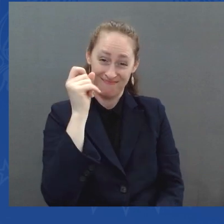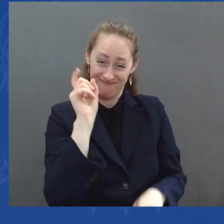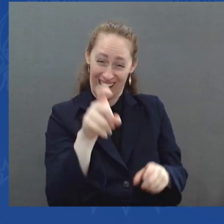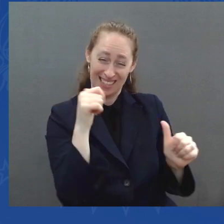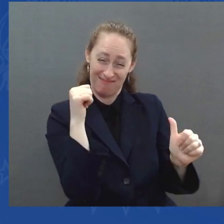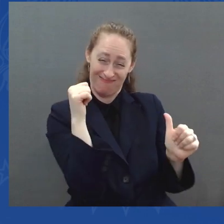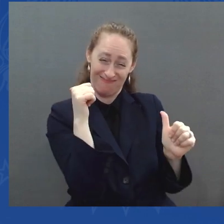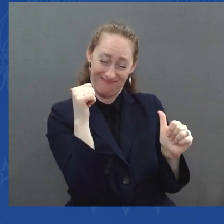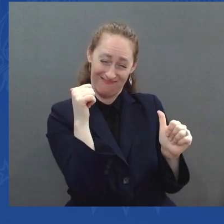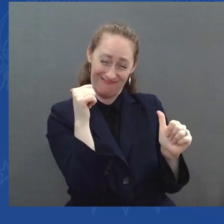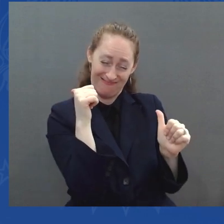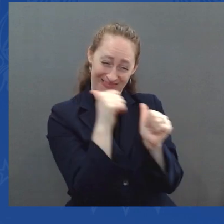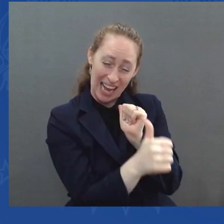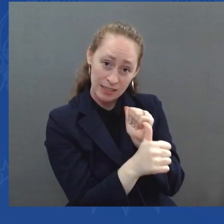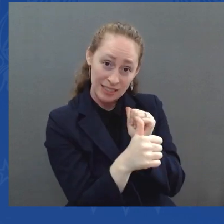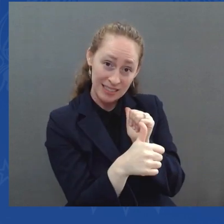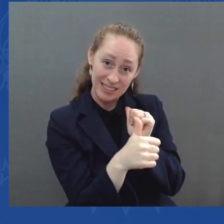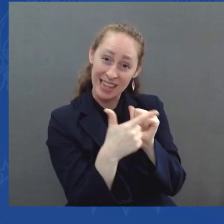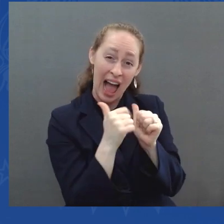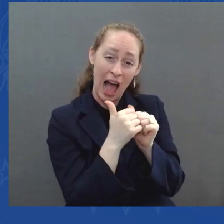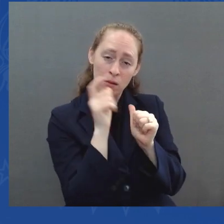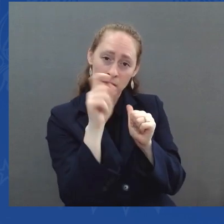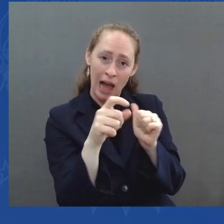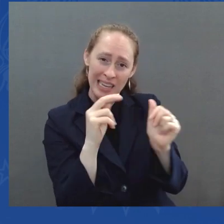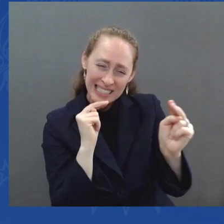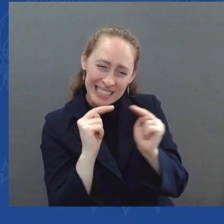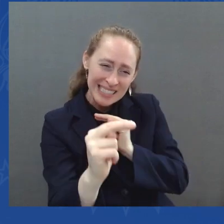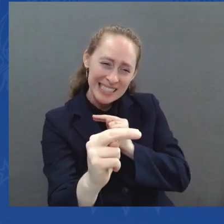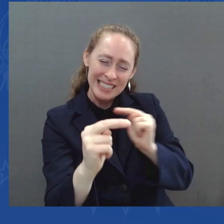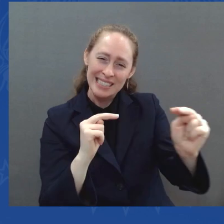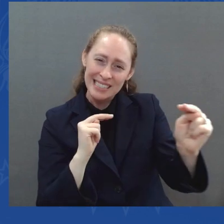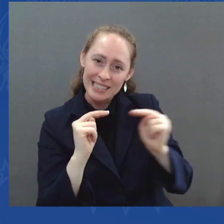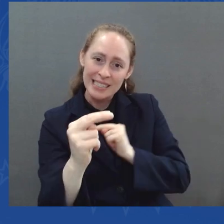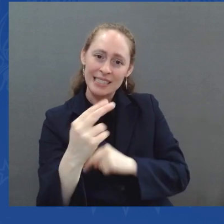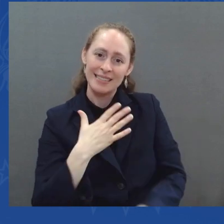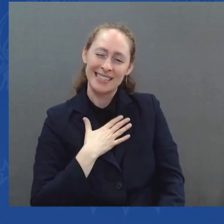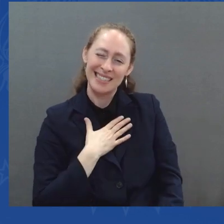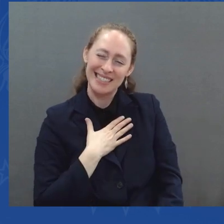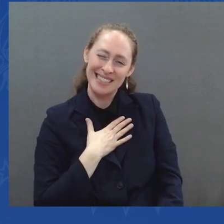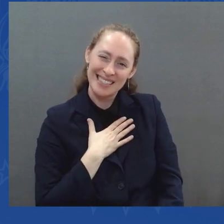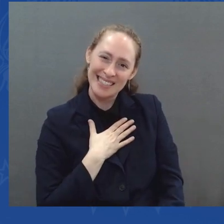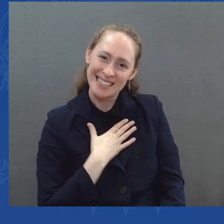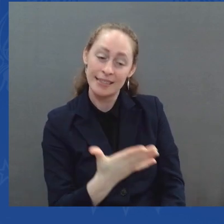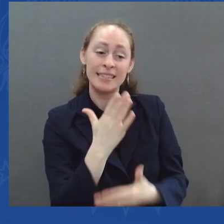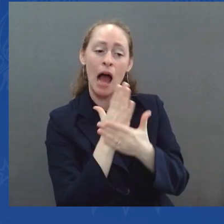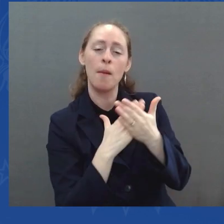That wasn't a reason not to do it. If you can get millions of people health coverage and better protection,